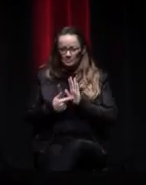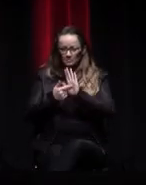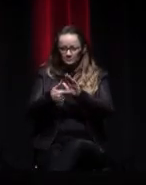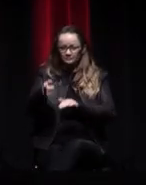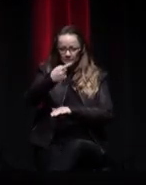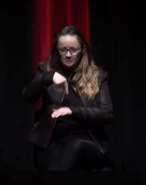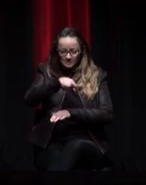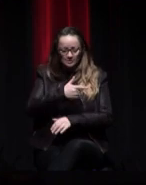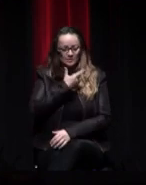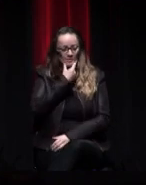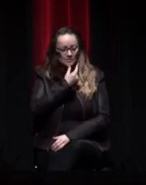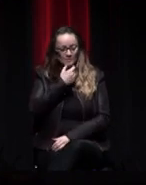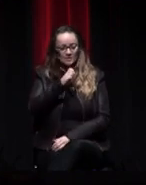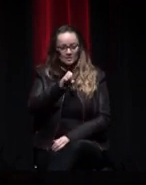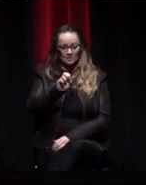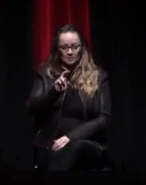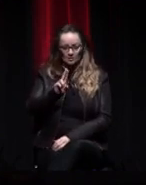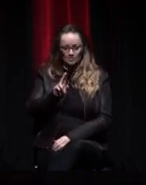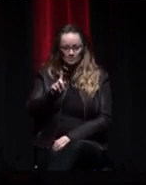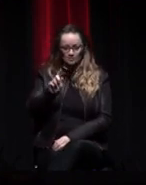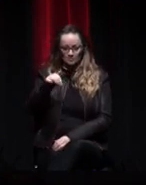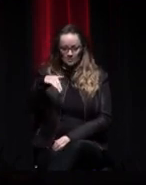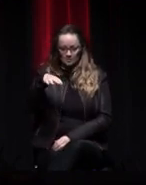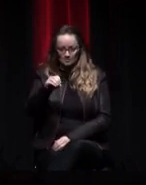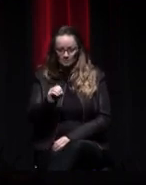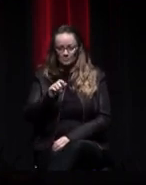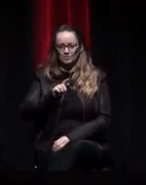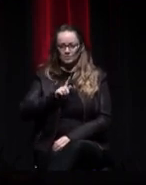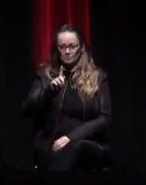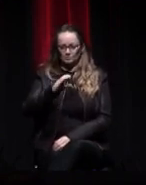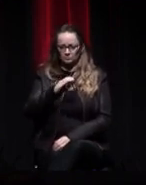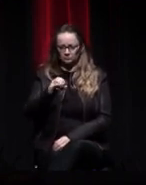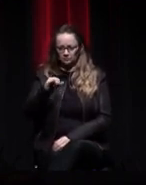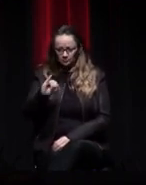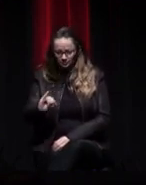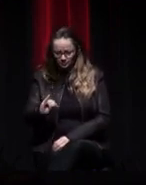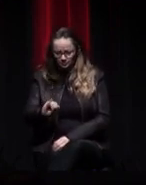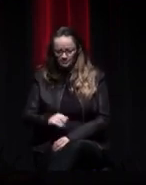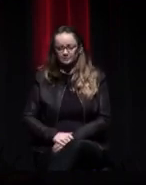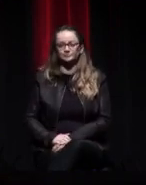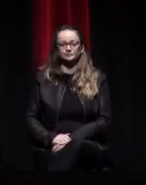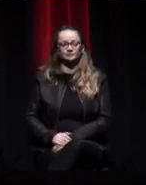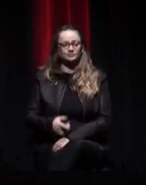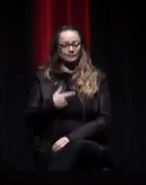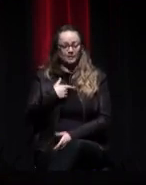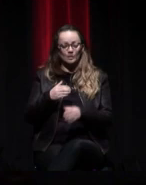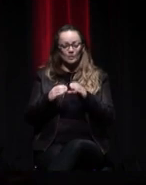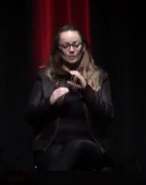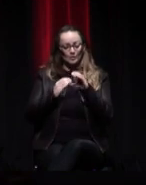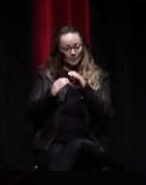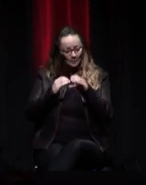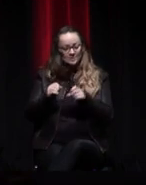Eugênio Bucci, an Estado de São Paulo's biweekly contributor, majored in social communication and law at USP,